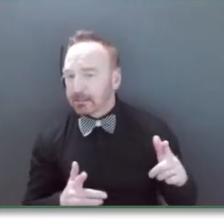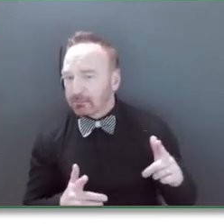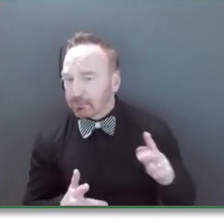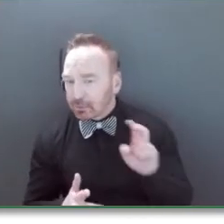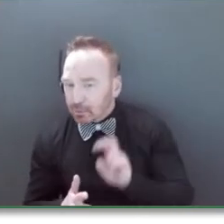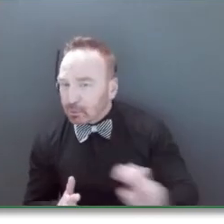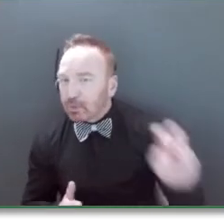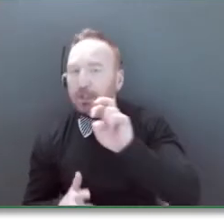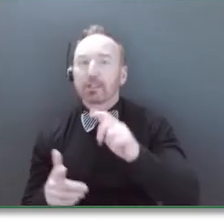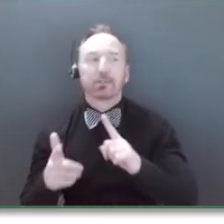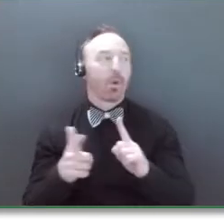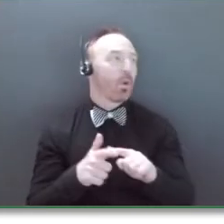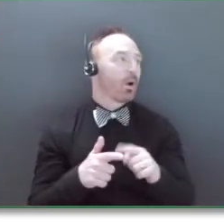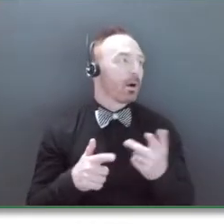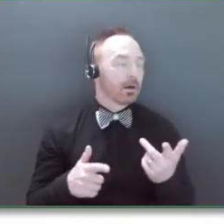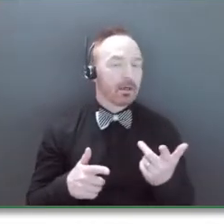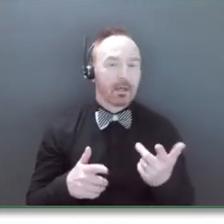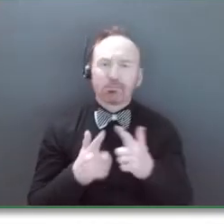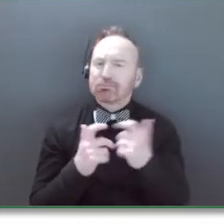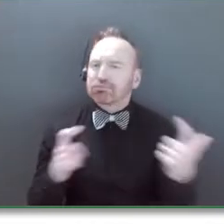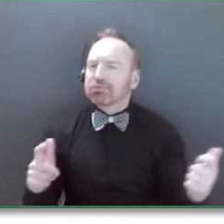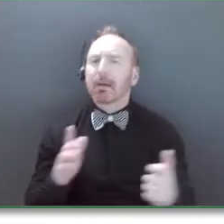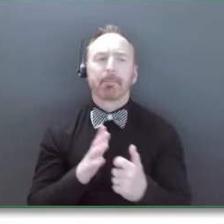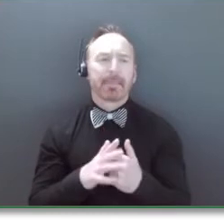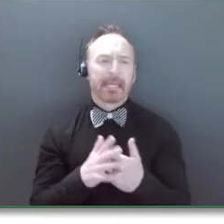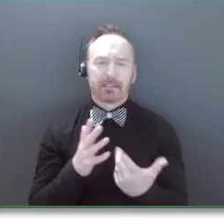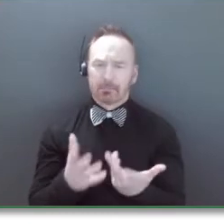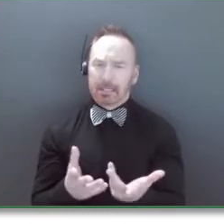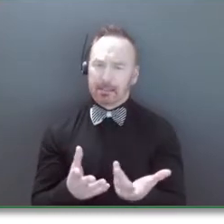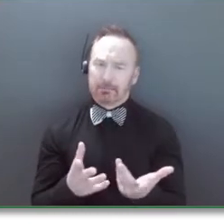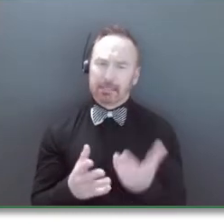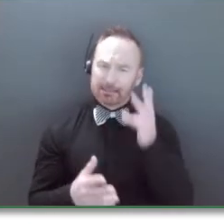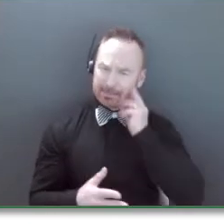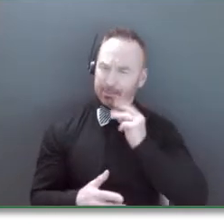more inclusive and enable people with mobility limitations to to take part